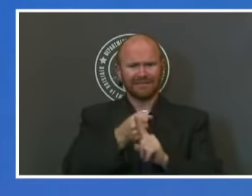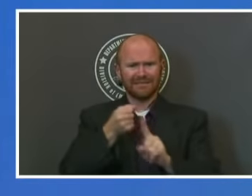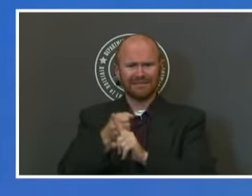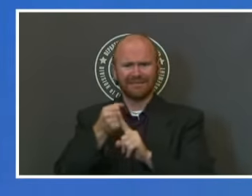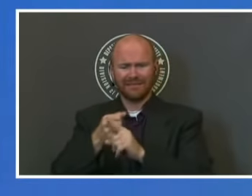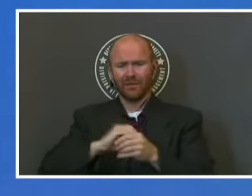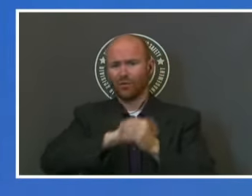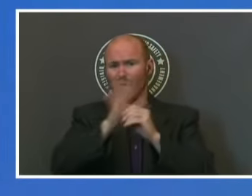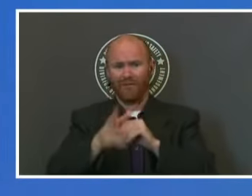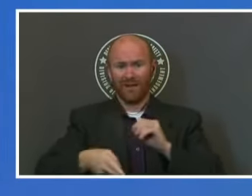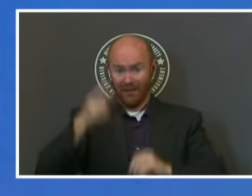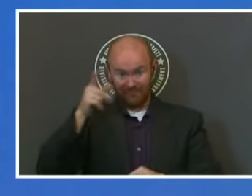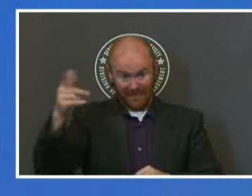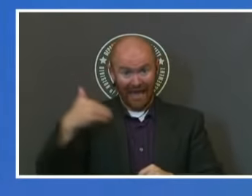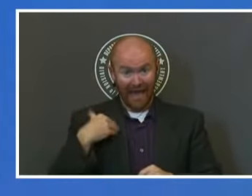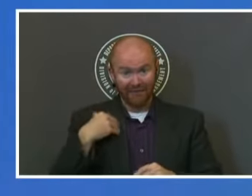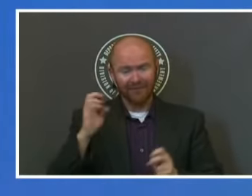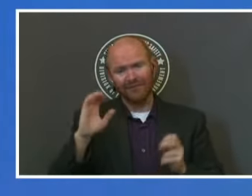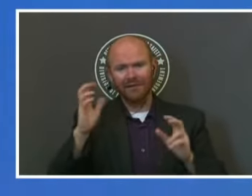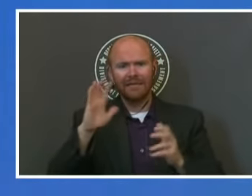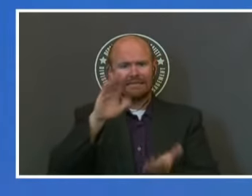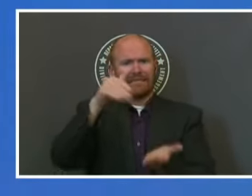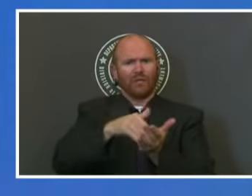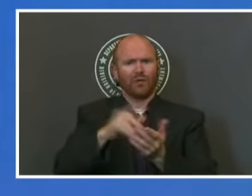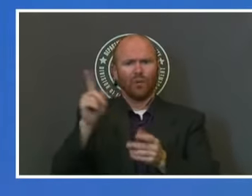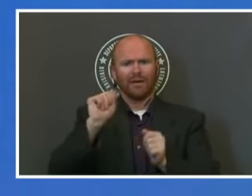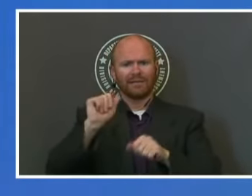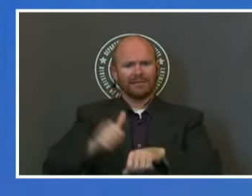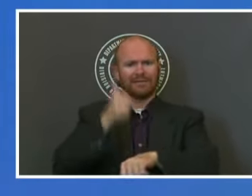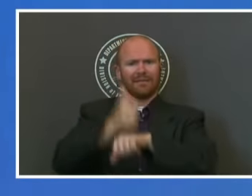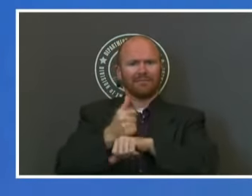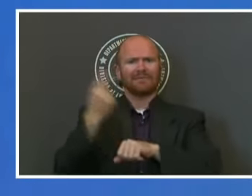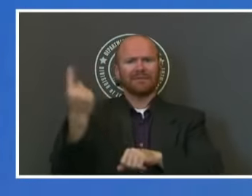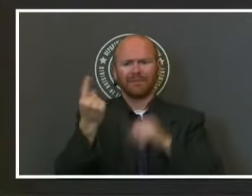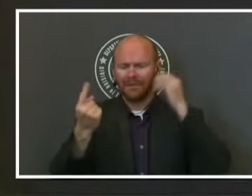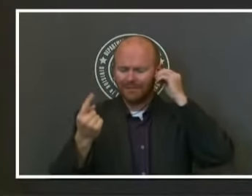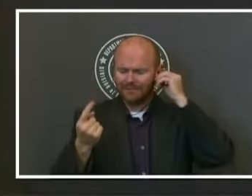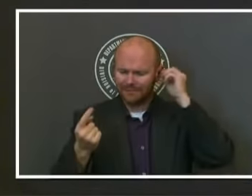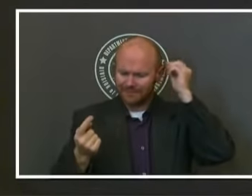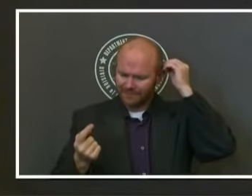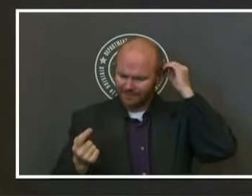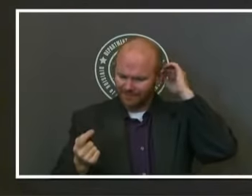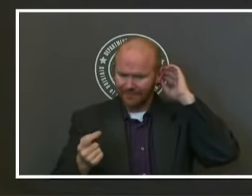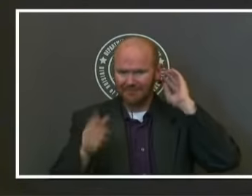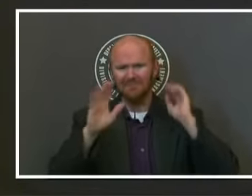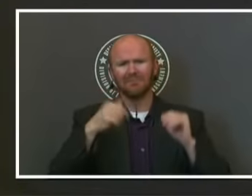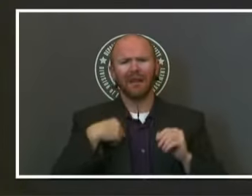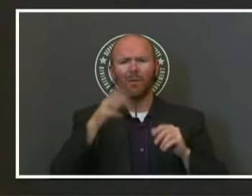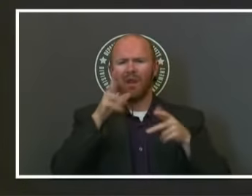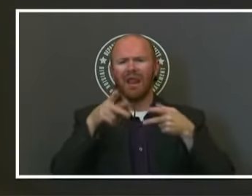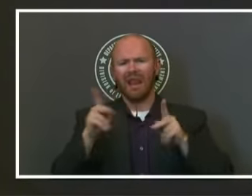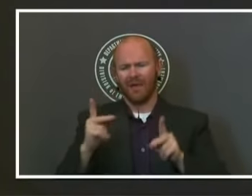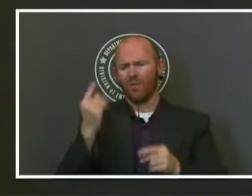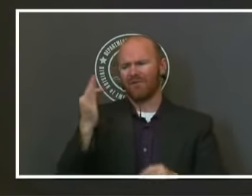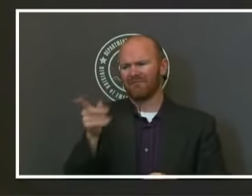patients if they get to that point yes we have backup plans in